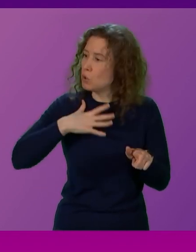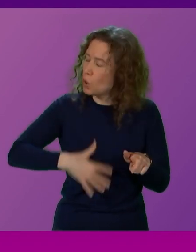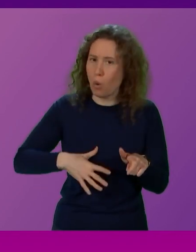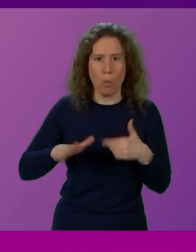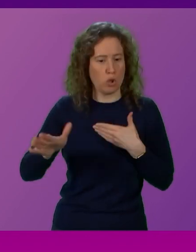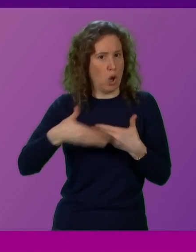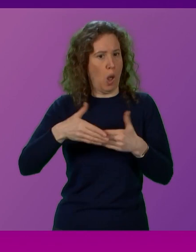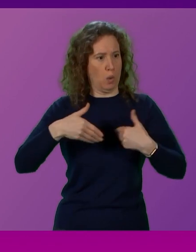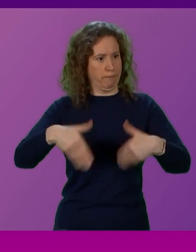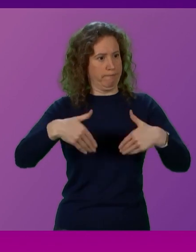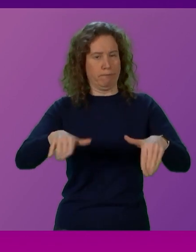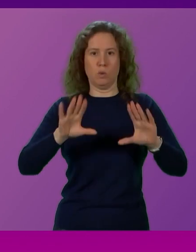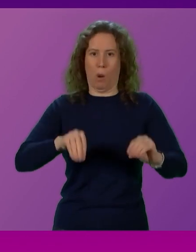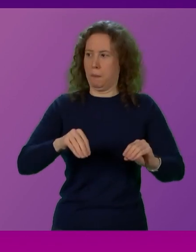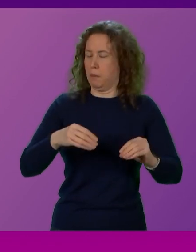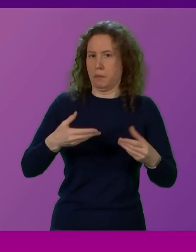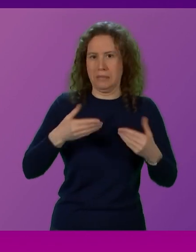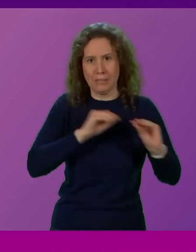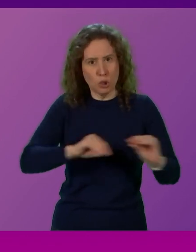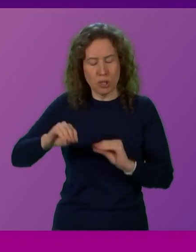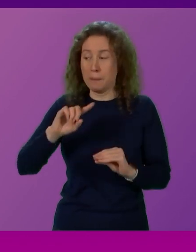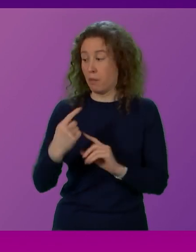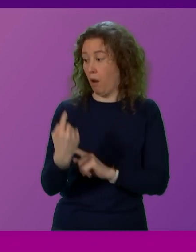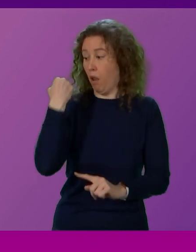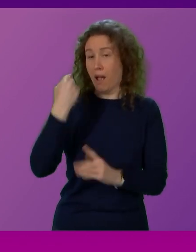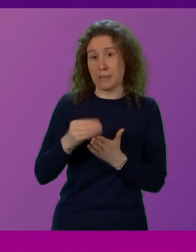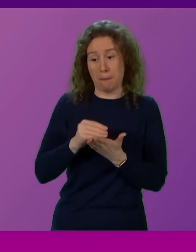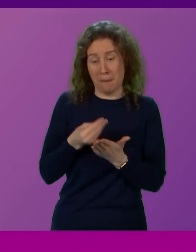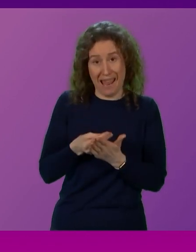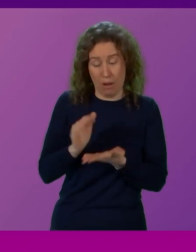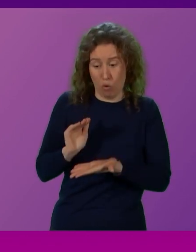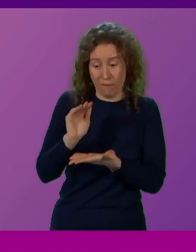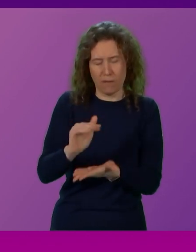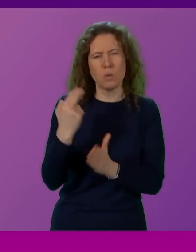want to do, but the previous pay offer was made to them back in November, and there has